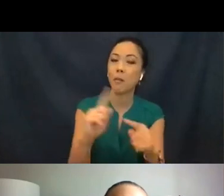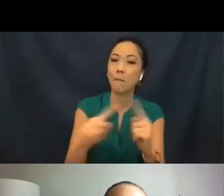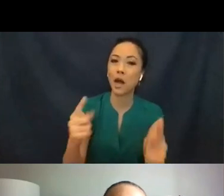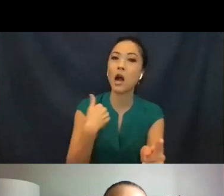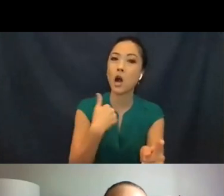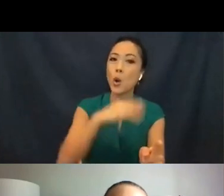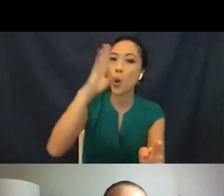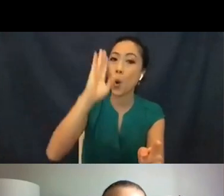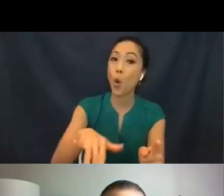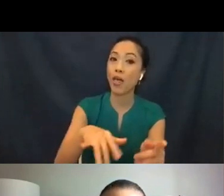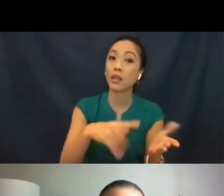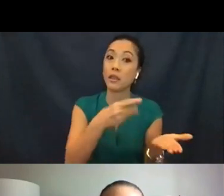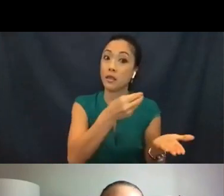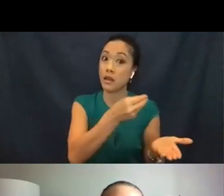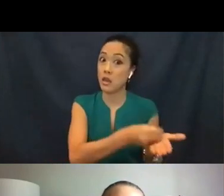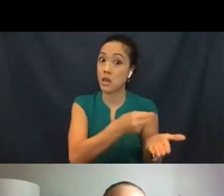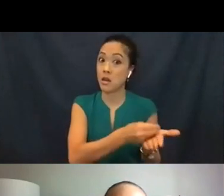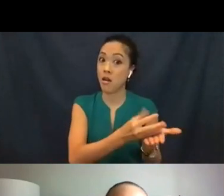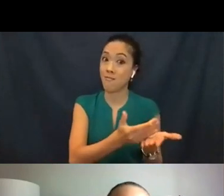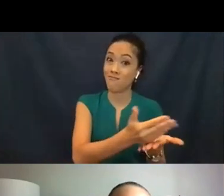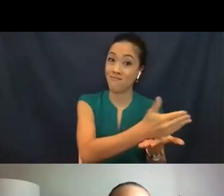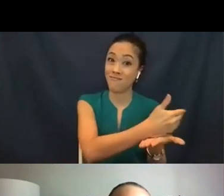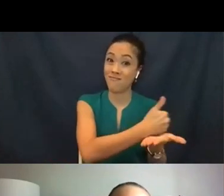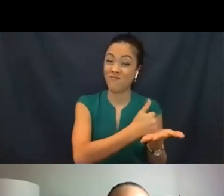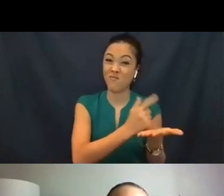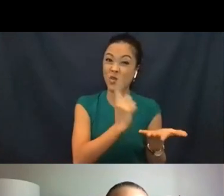heavily connected to the 18:04:21 income, so finding ways that we can